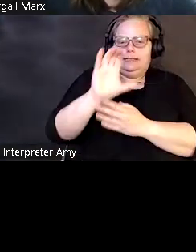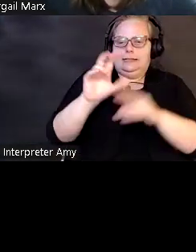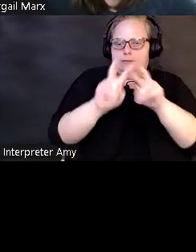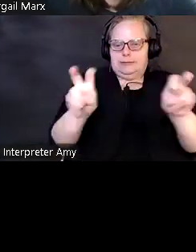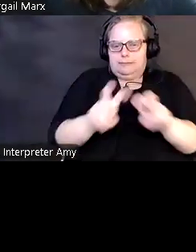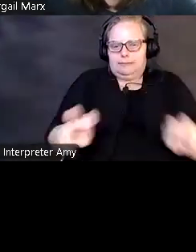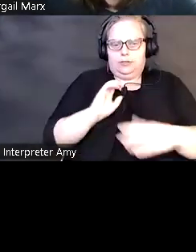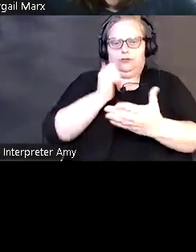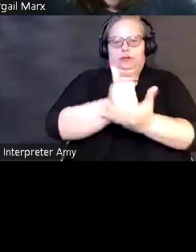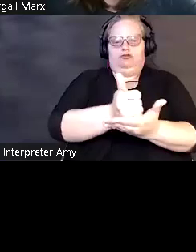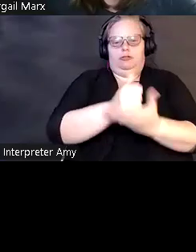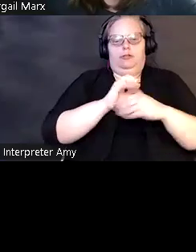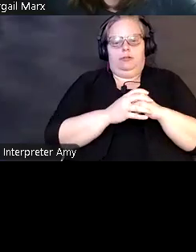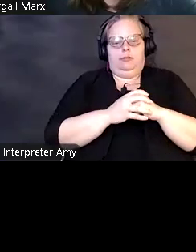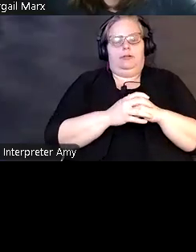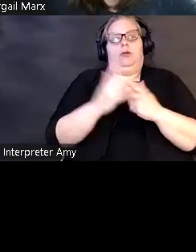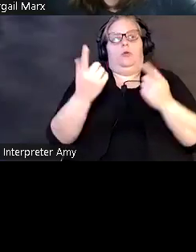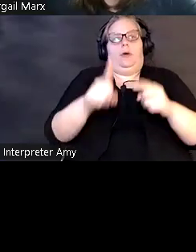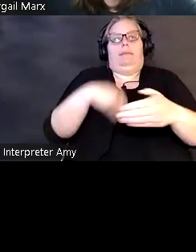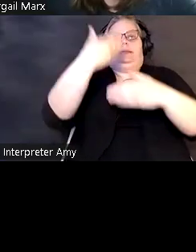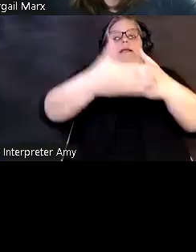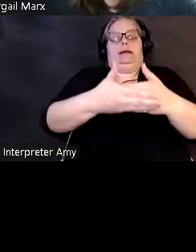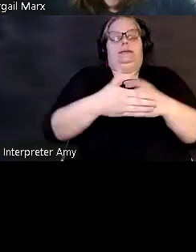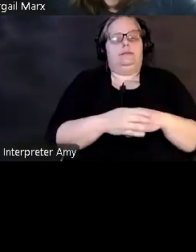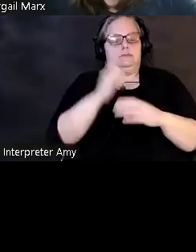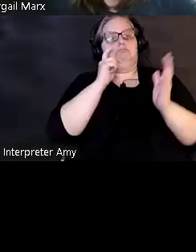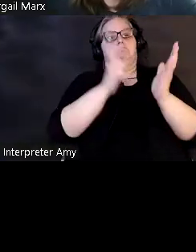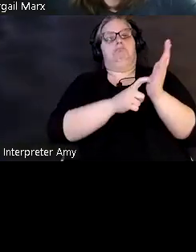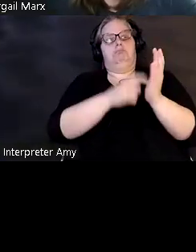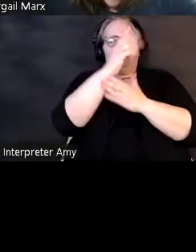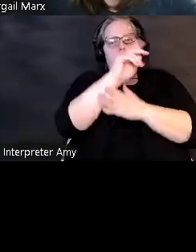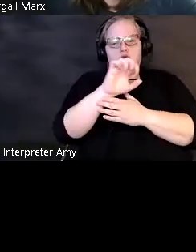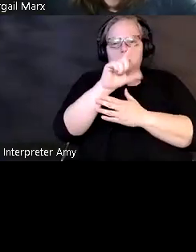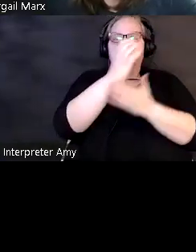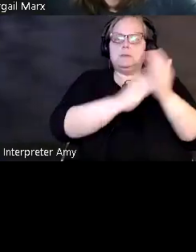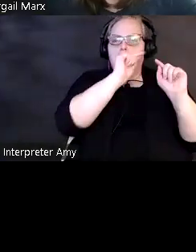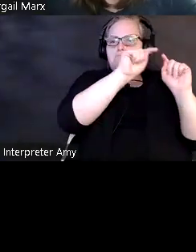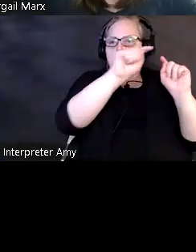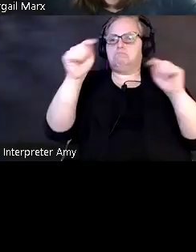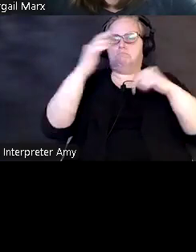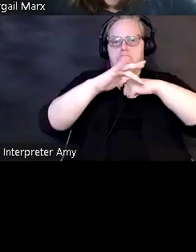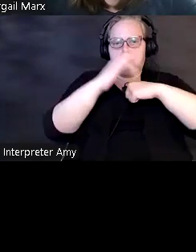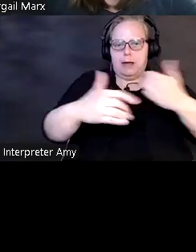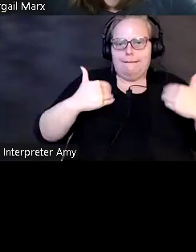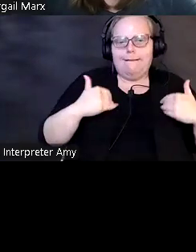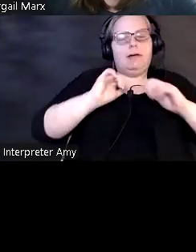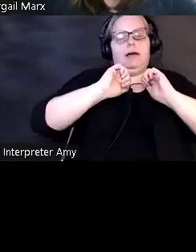And kind of where you go next. So you've seen some of the tools that are out there and how do you kind of get started with that and get things going